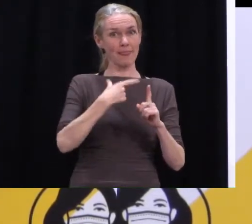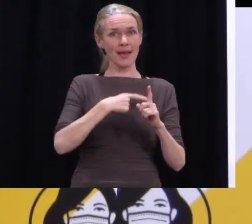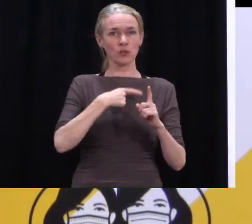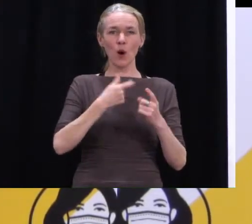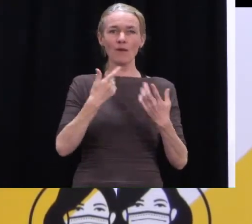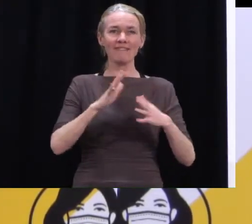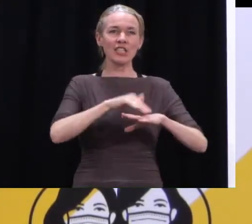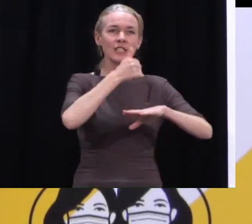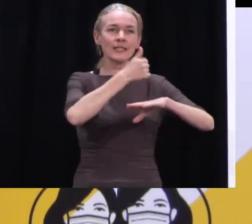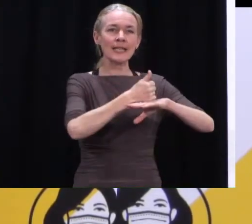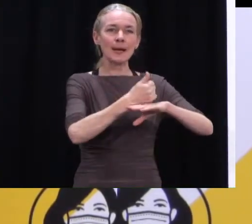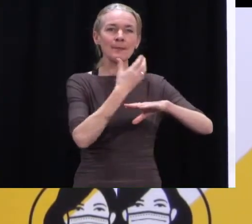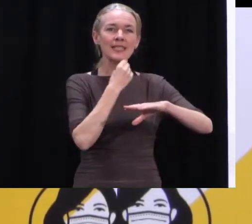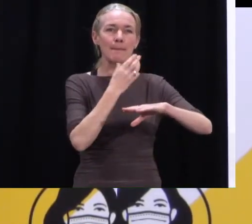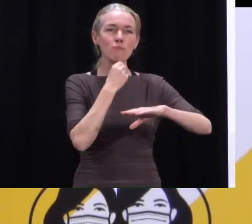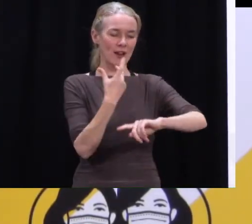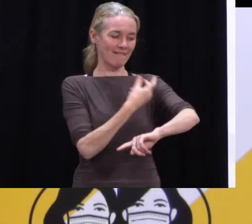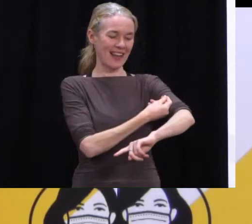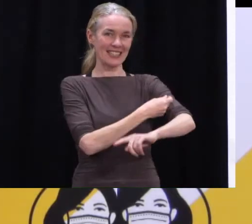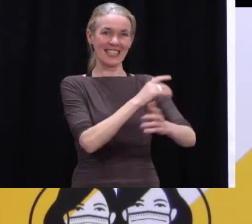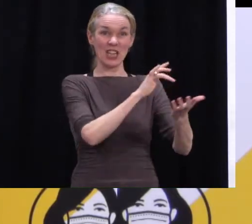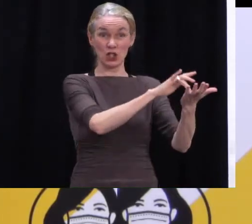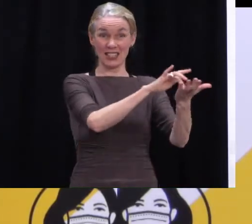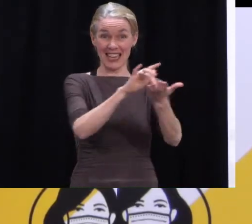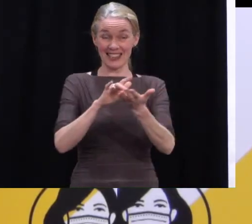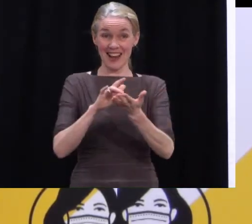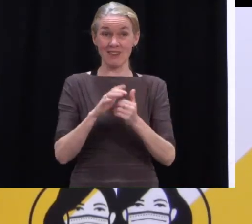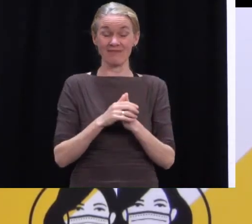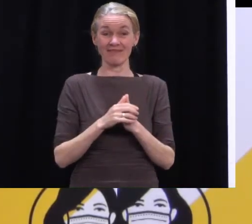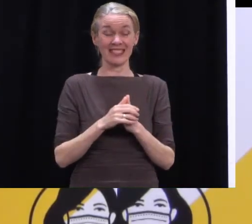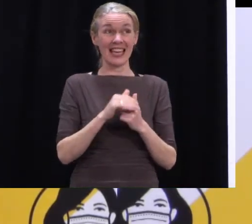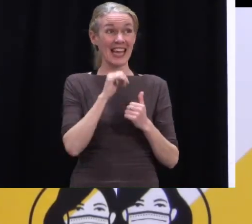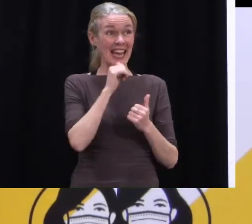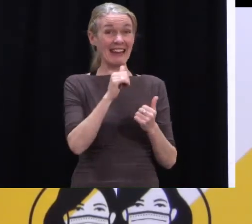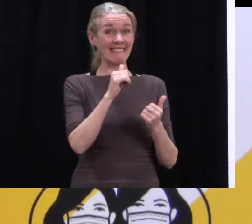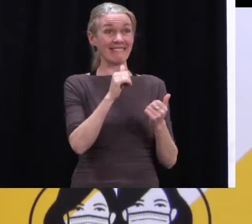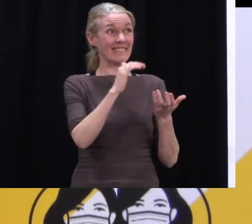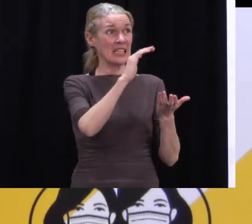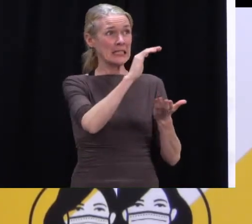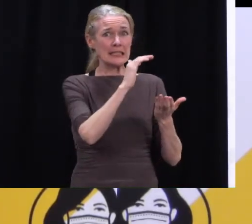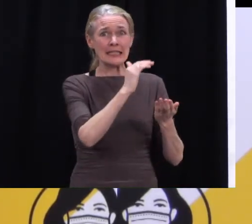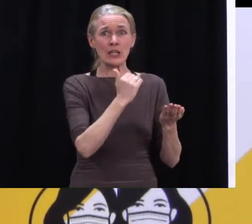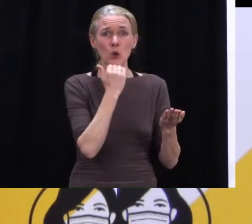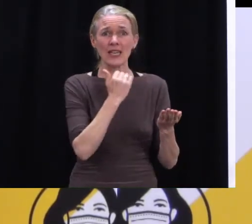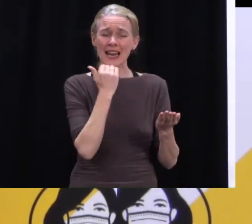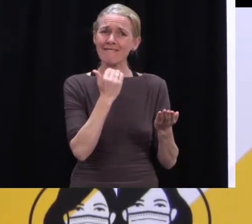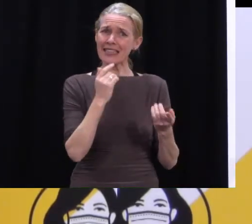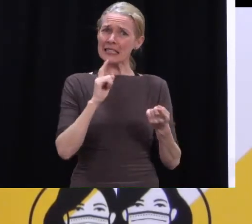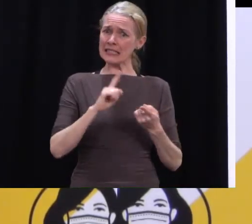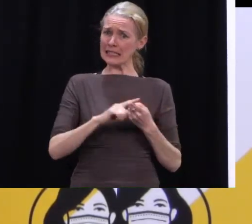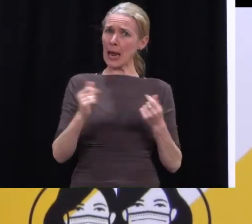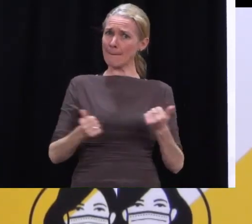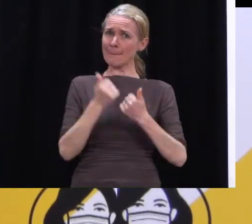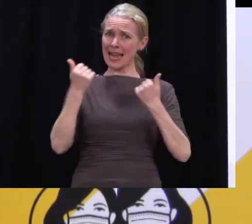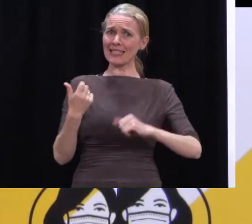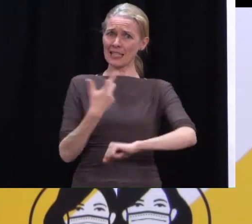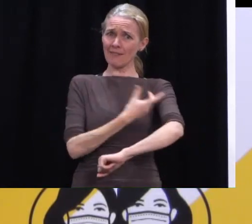of the reasons why you've seen that enormous increase in numbers that we've been able to